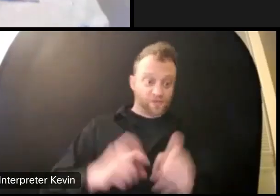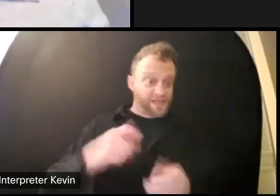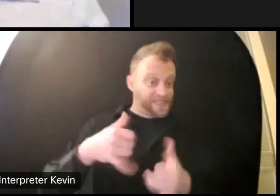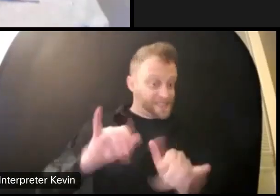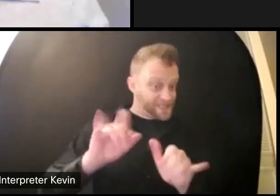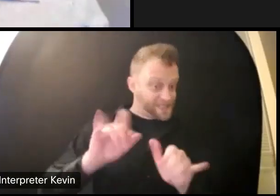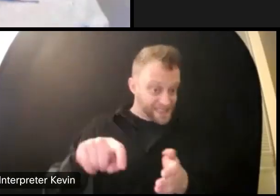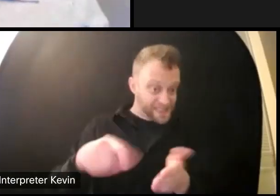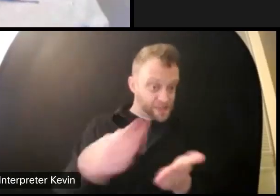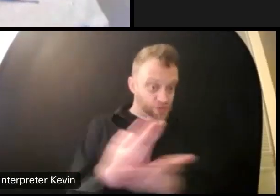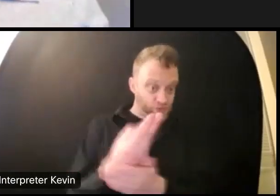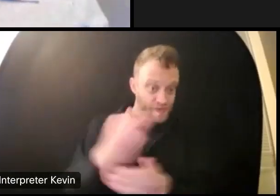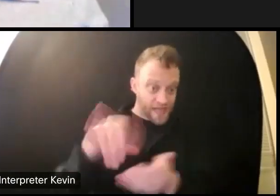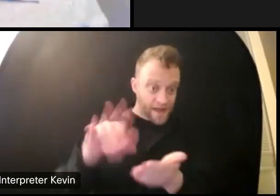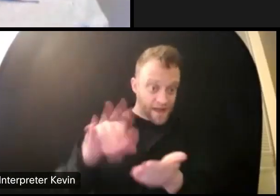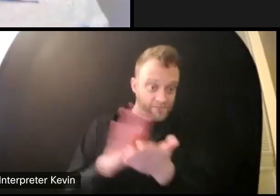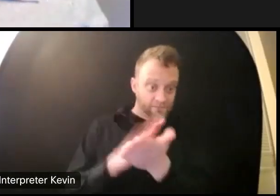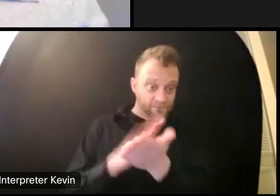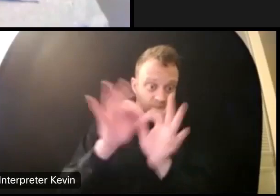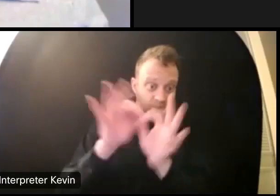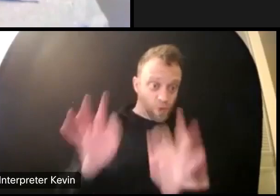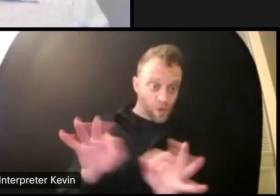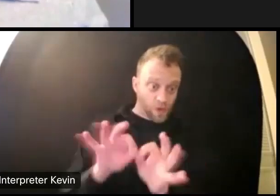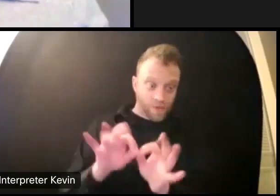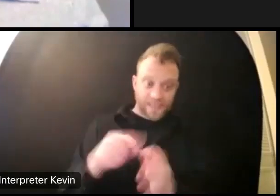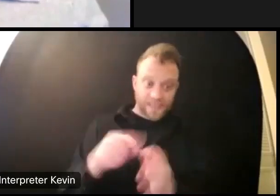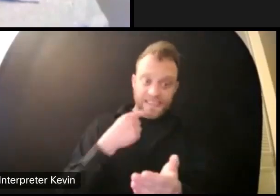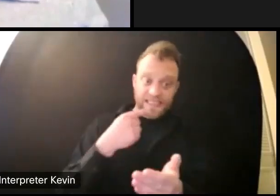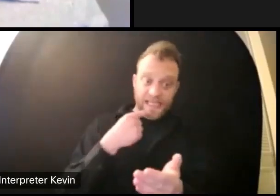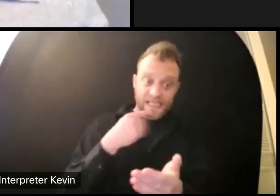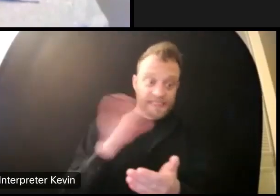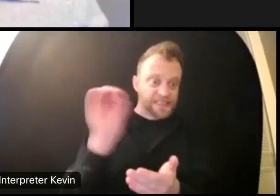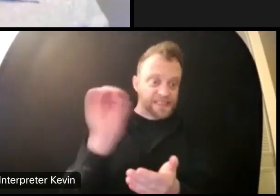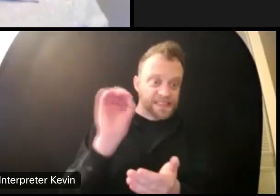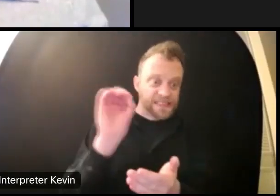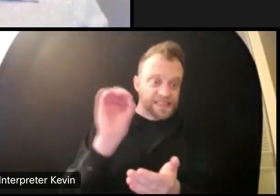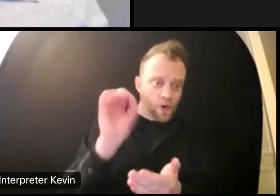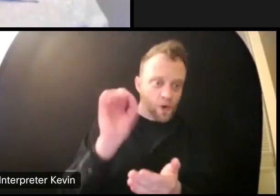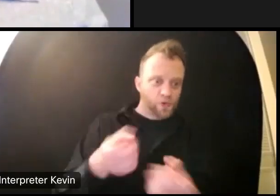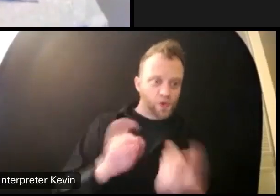do I need to actually put the numbers that I have personally contributed to my own campaign?